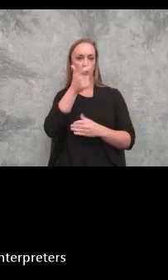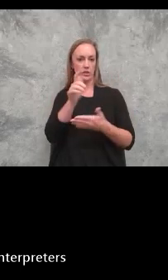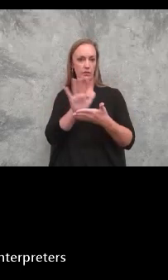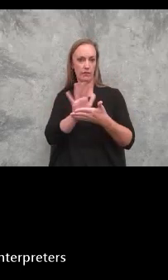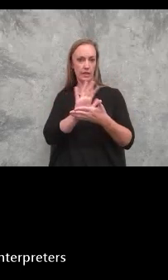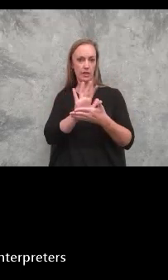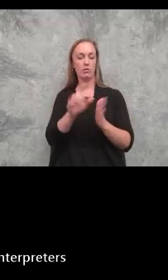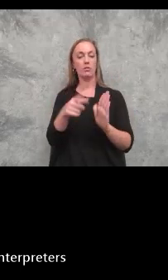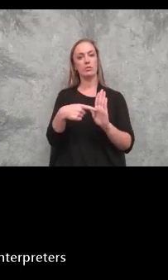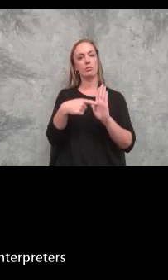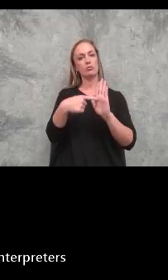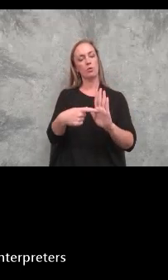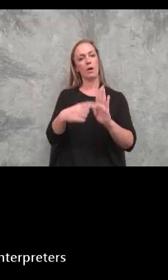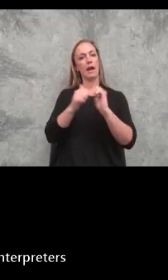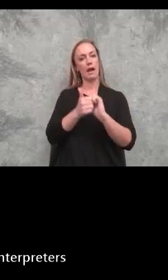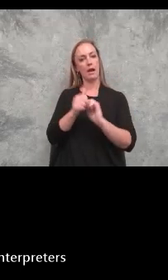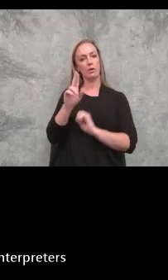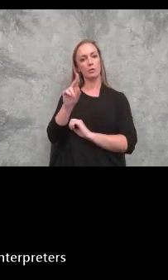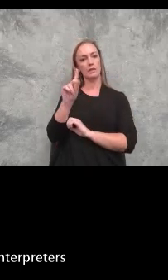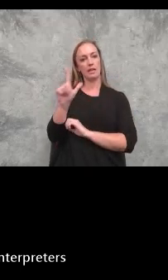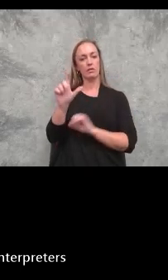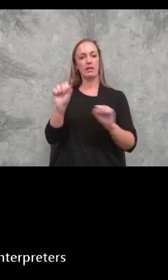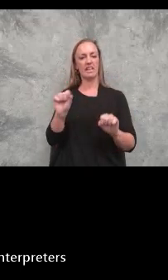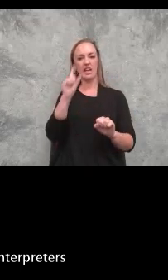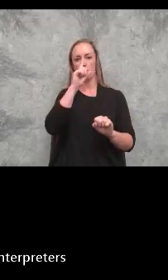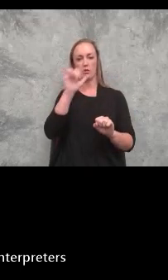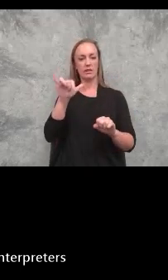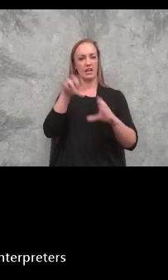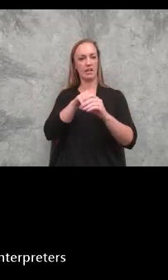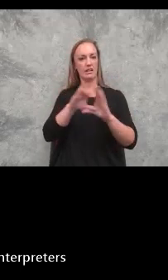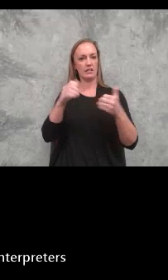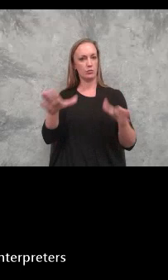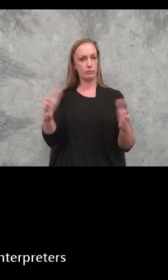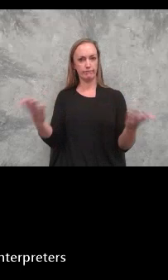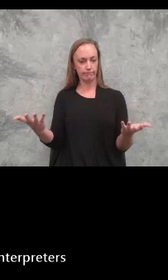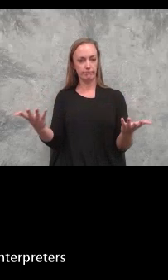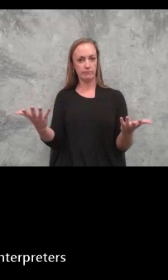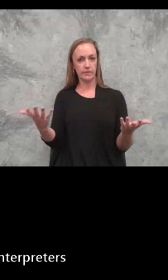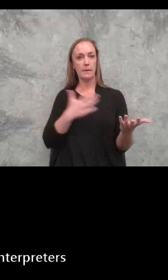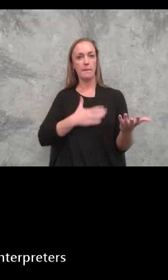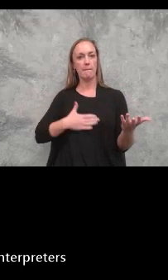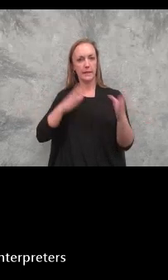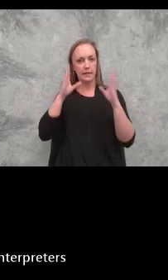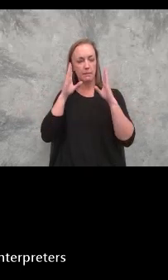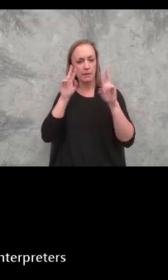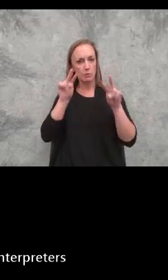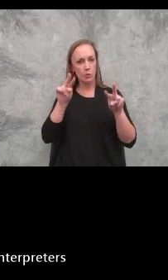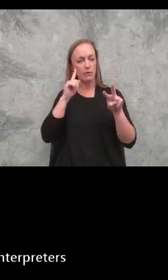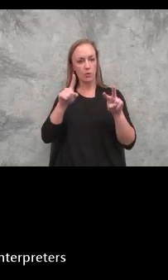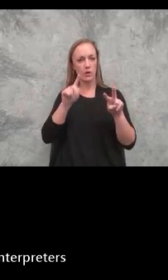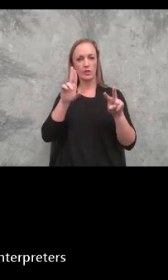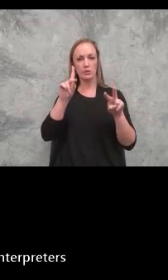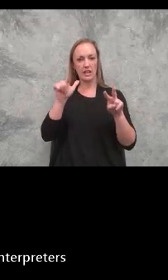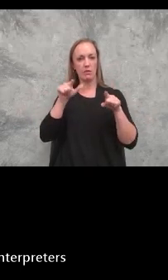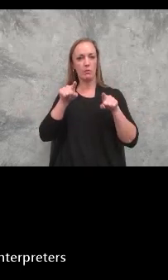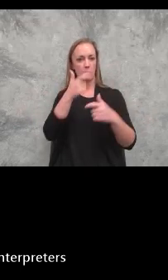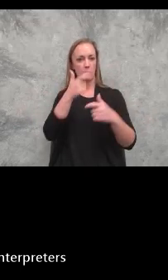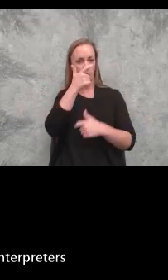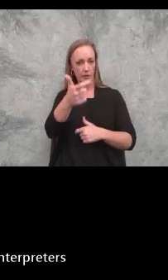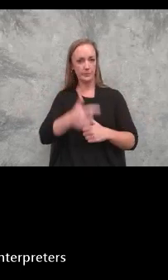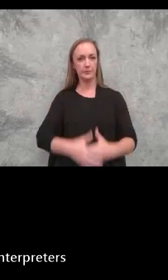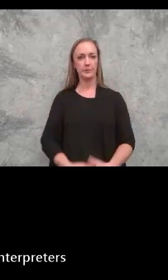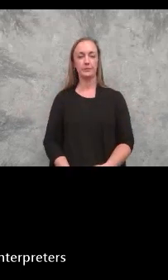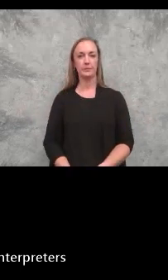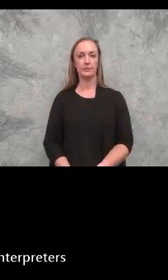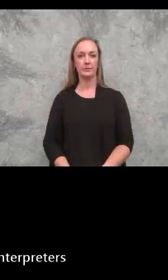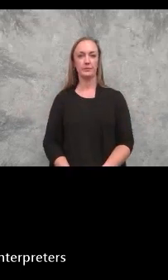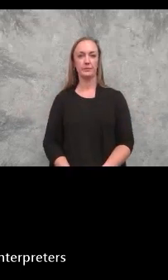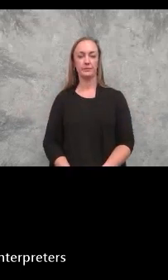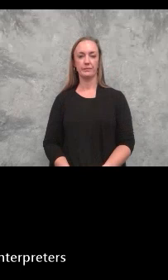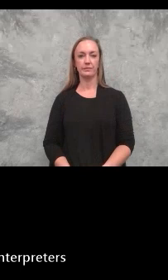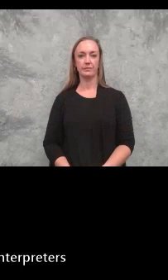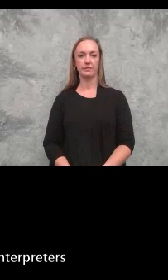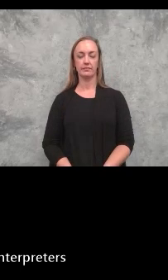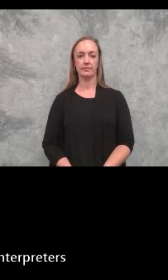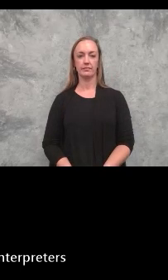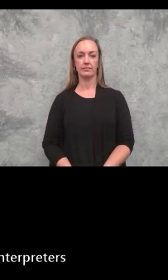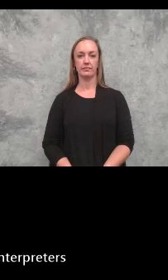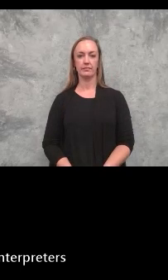that shows how UDL can look in the classroom. Please look for instances of UDL as we watch.